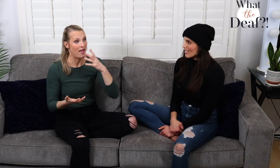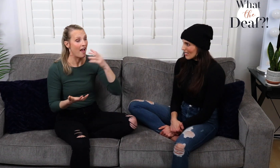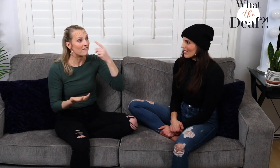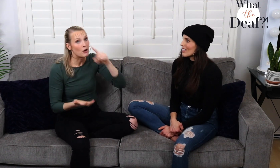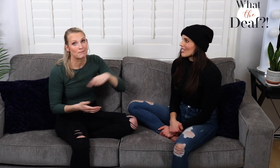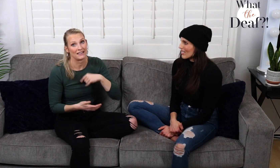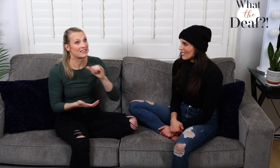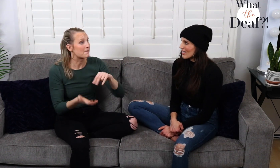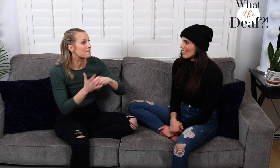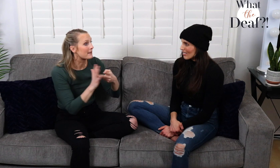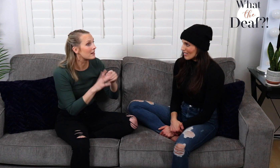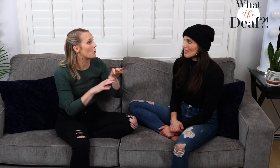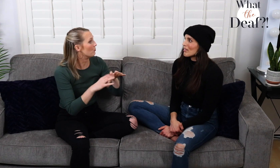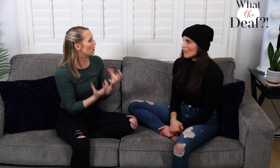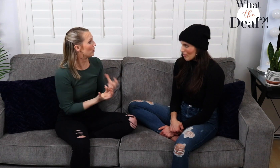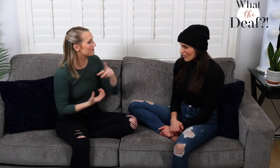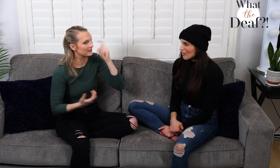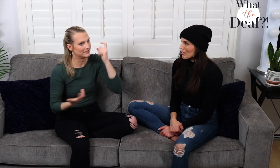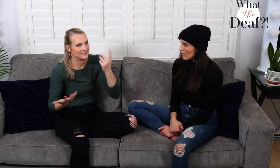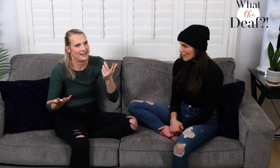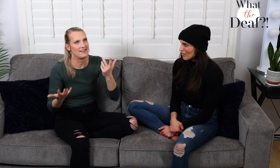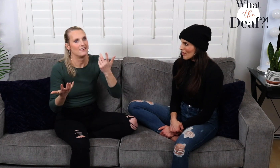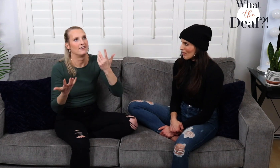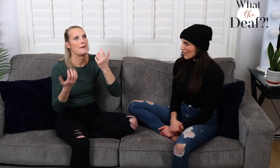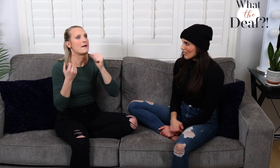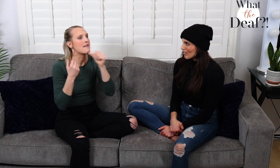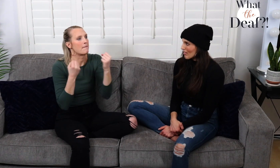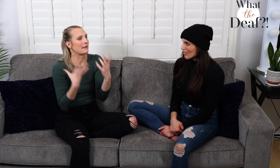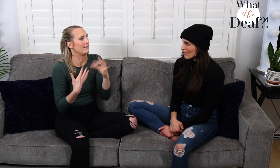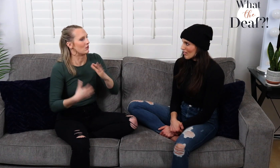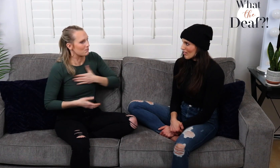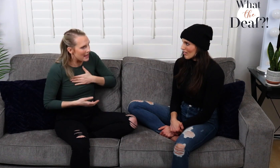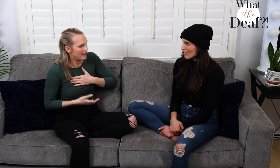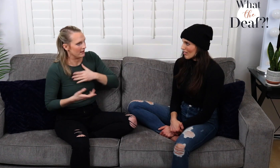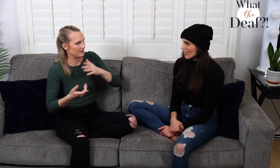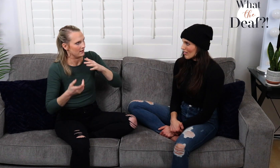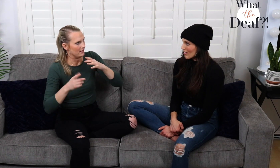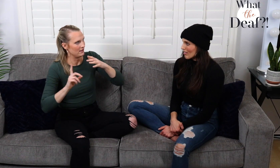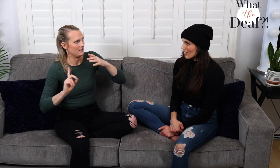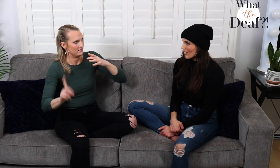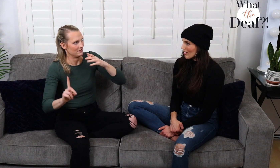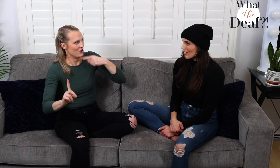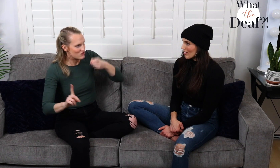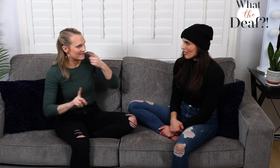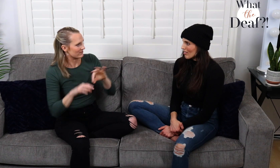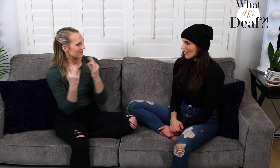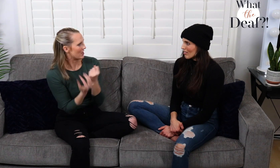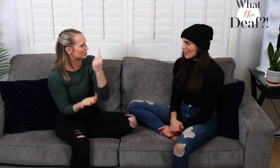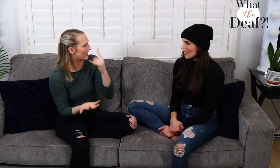Community more.” and so for that, that meant the world because not a lot of my hearing family